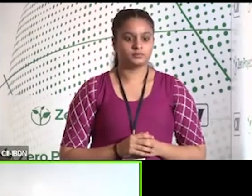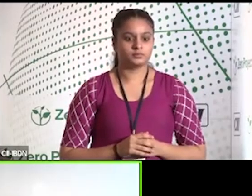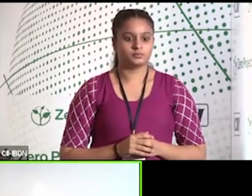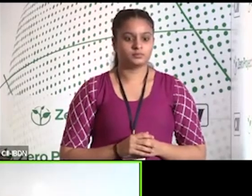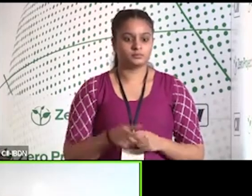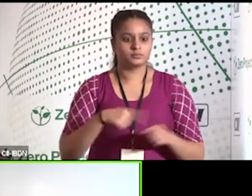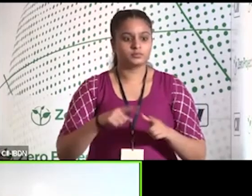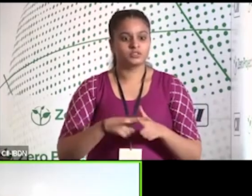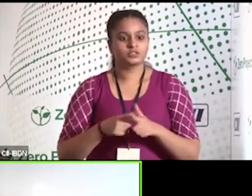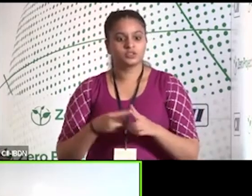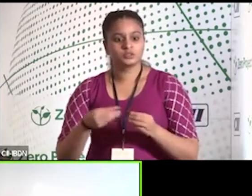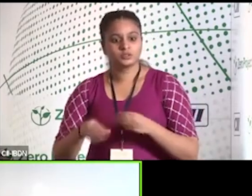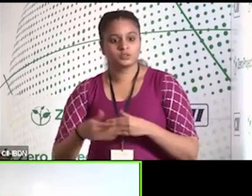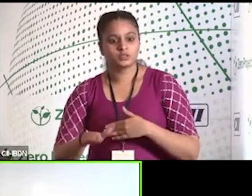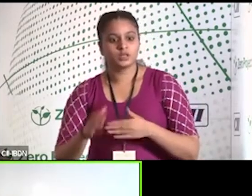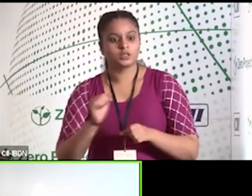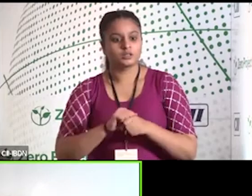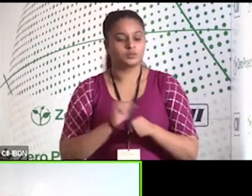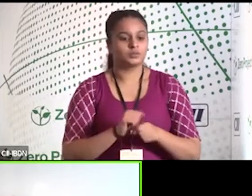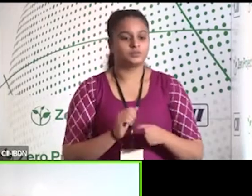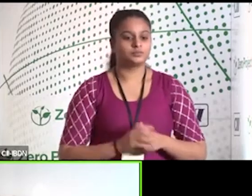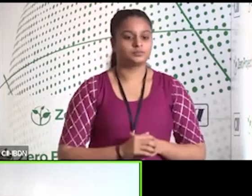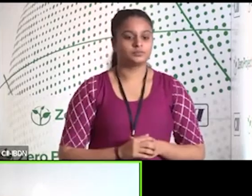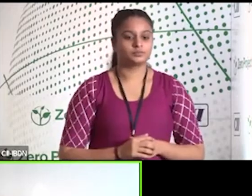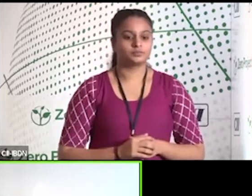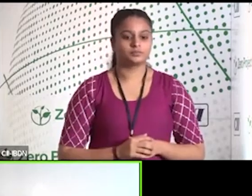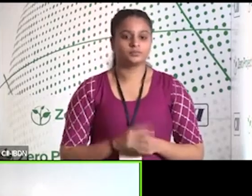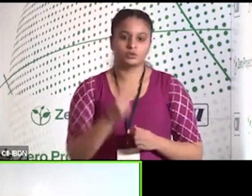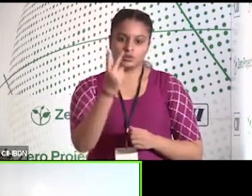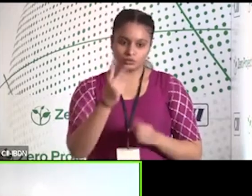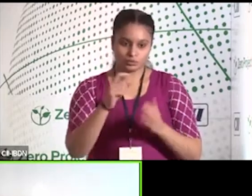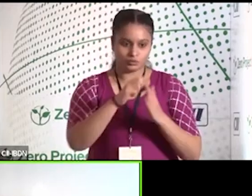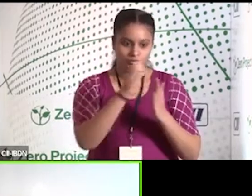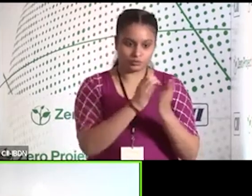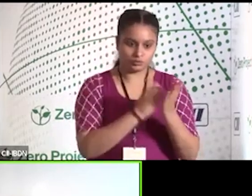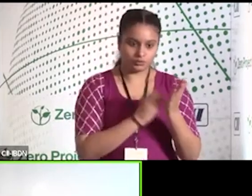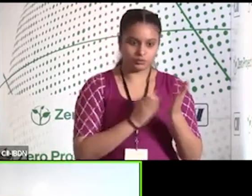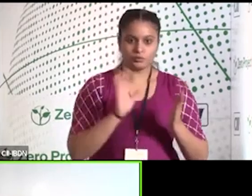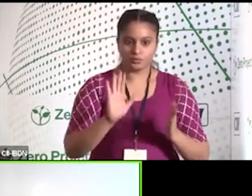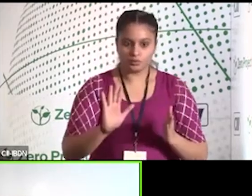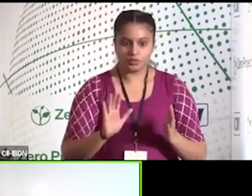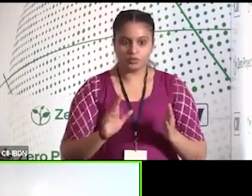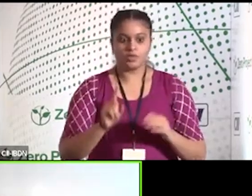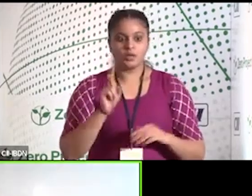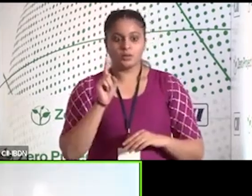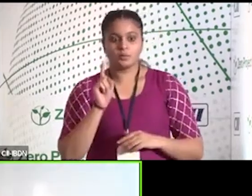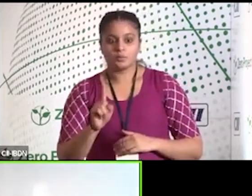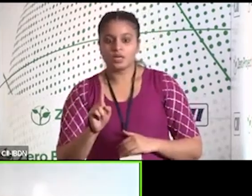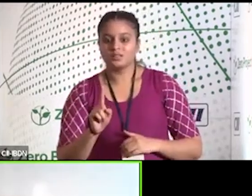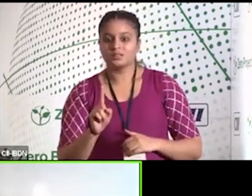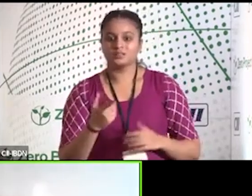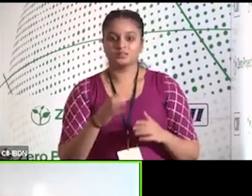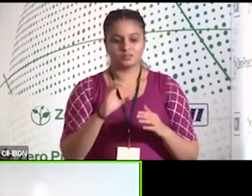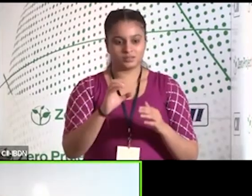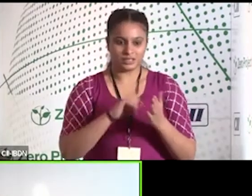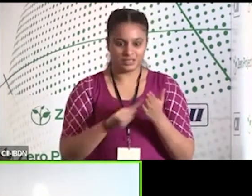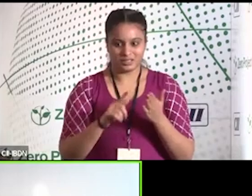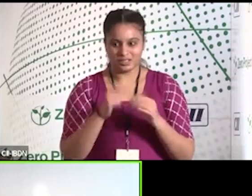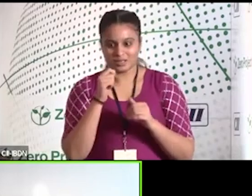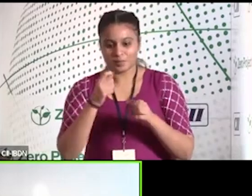And here I I'm going to talk about two programs. One is a career good. Gary Good is a program which has a small micro to owners or the